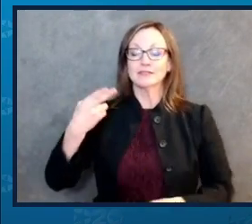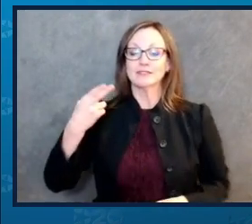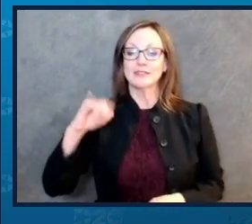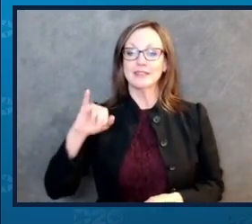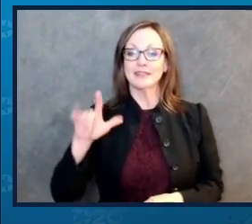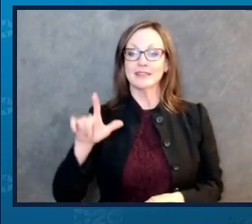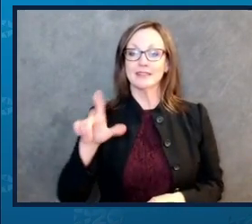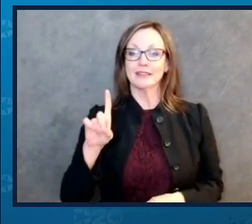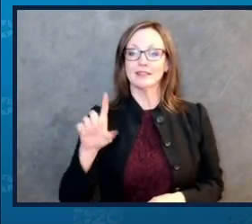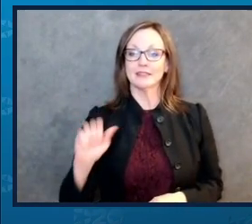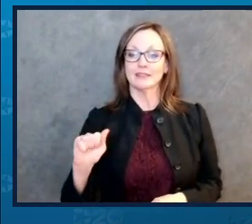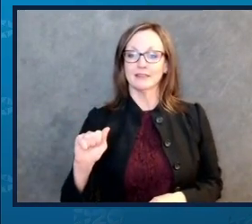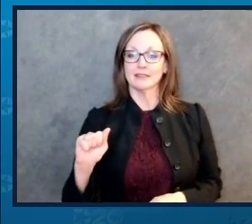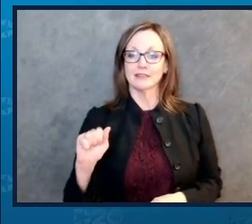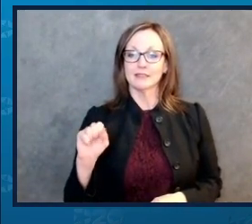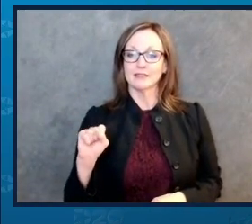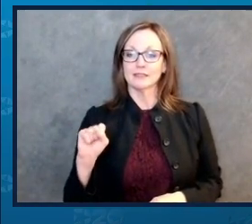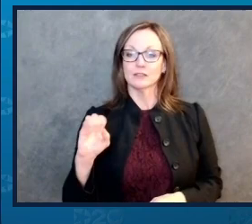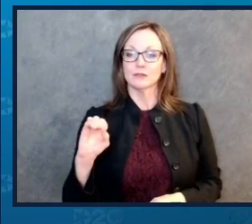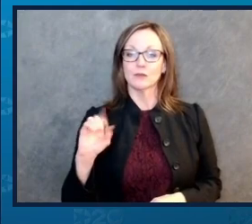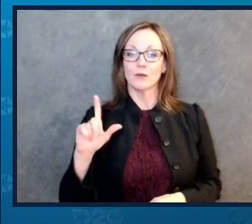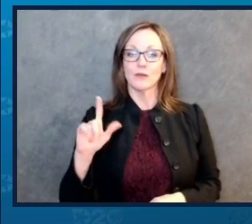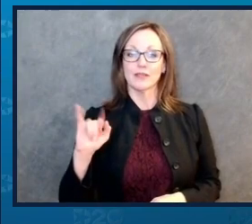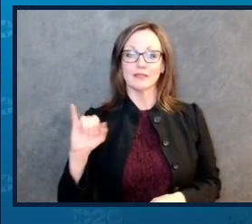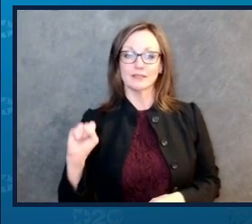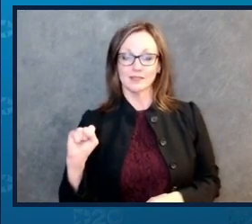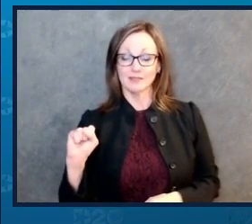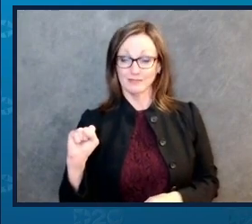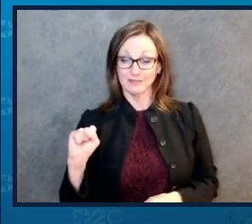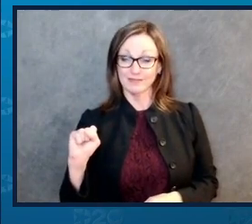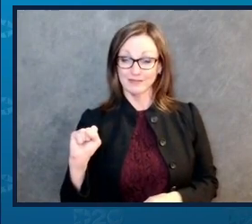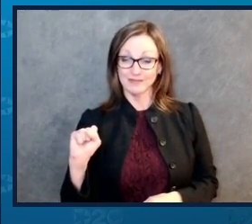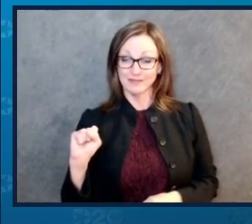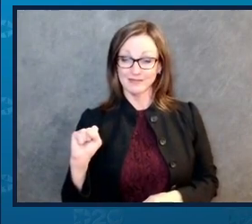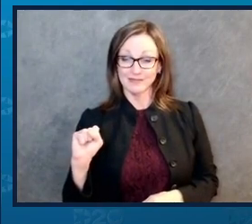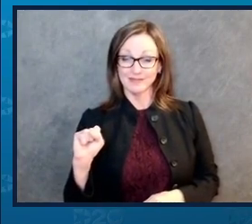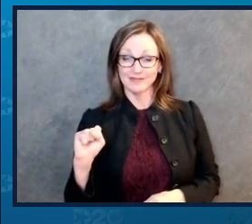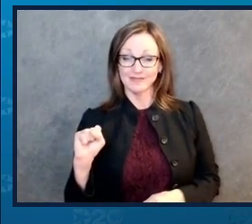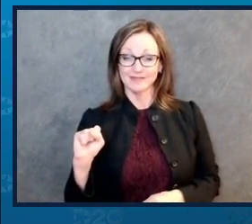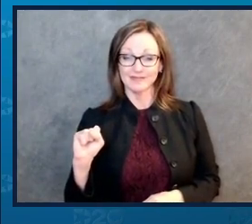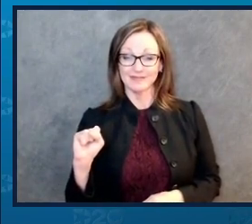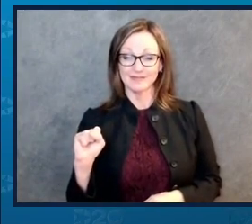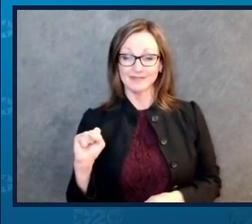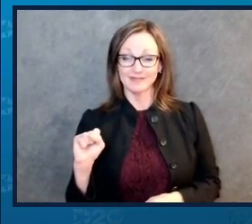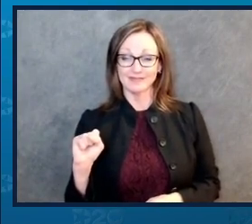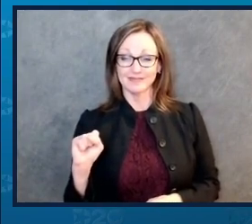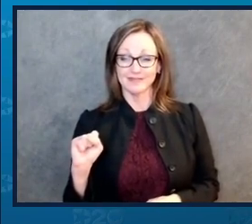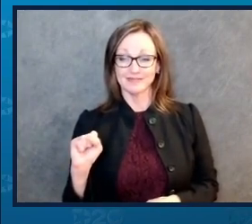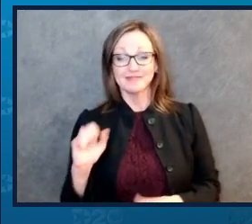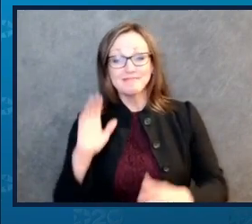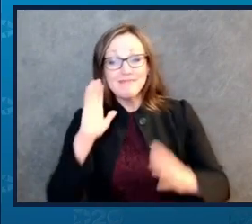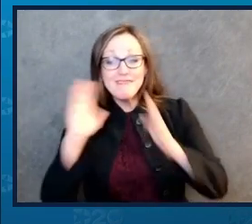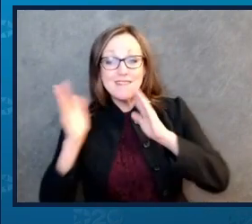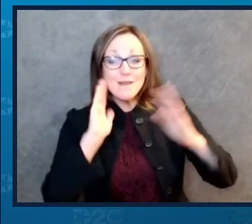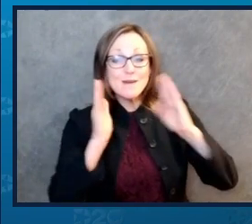BIDEN-HARRIS ECONOMIC PLAN, PLEASE WELCOME HILDA SOLIS.